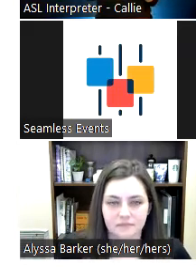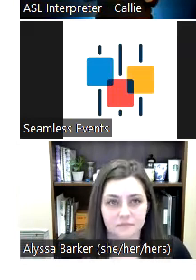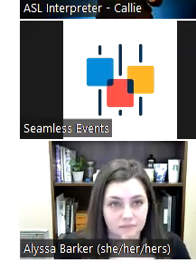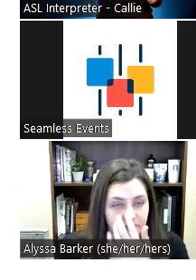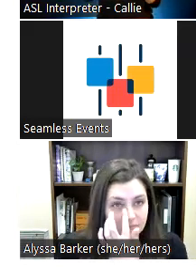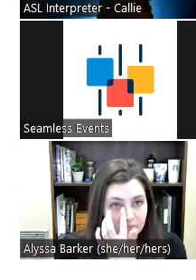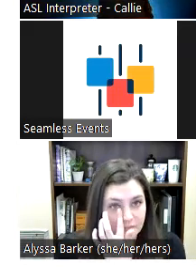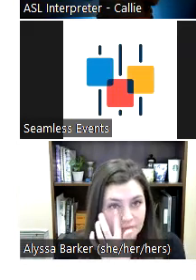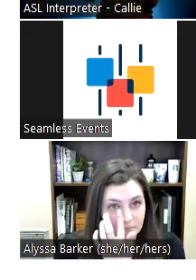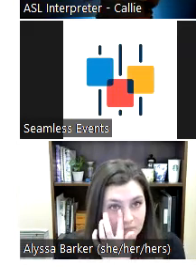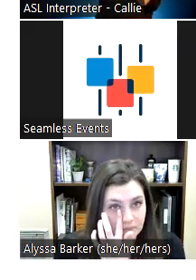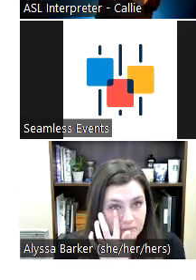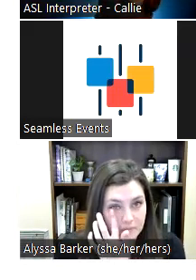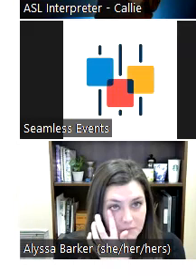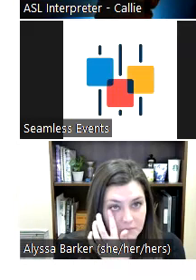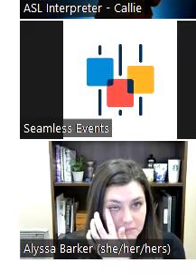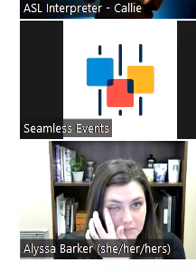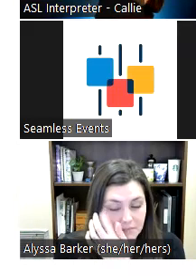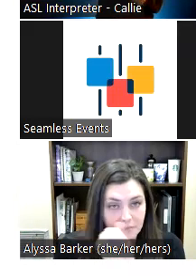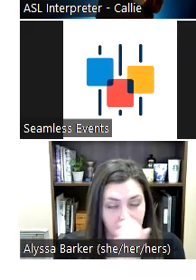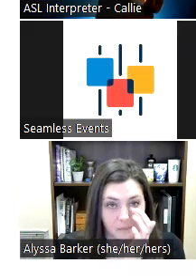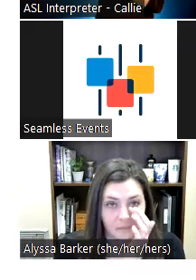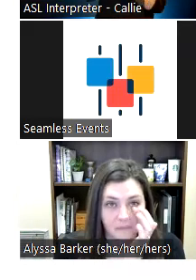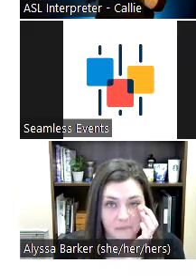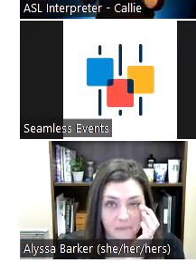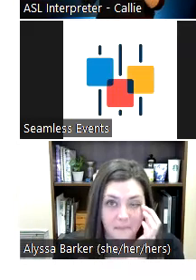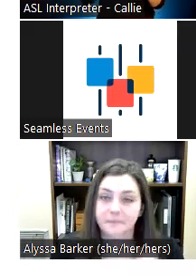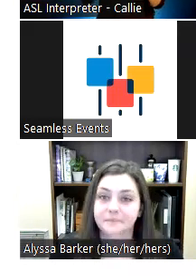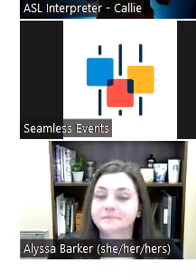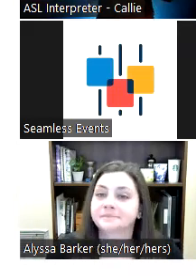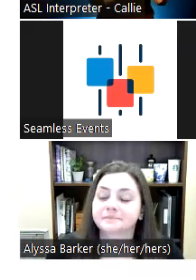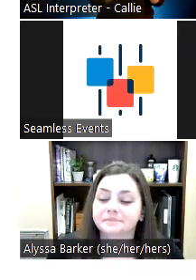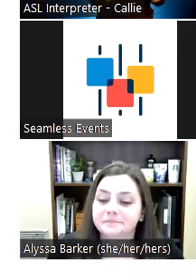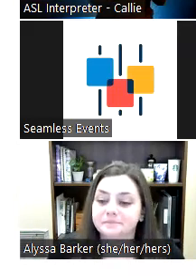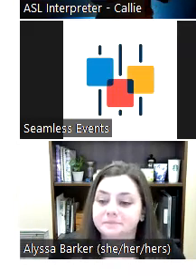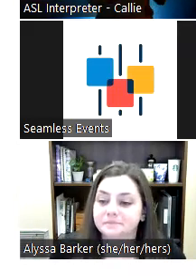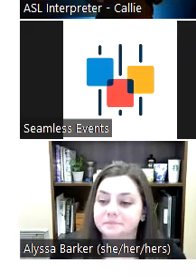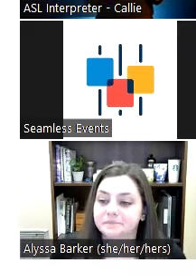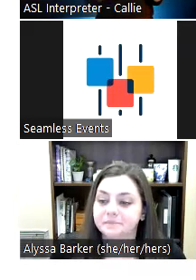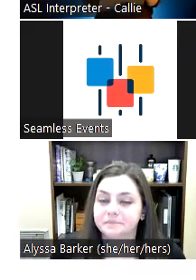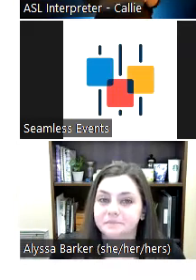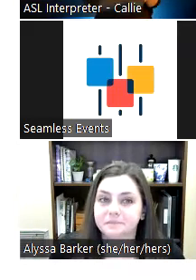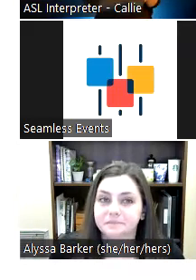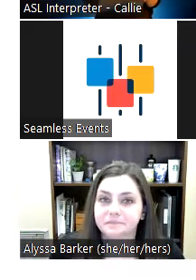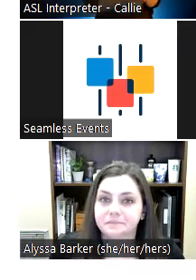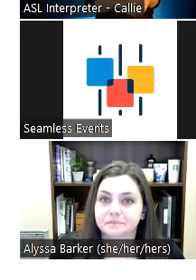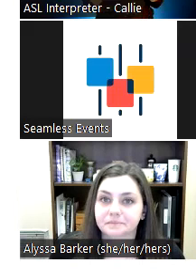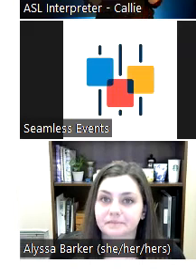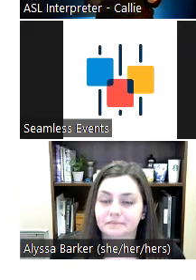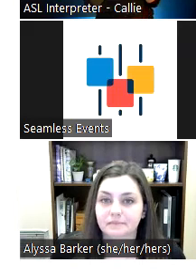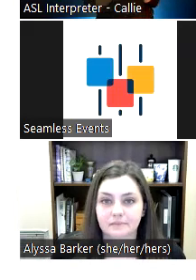give our presenters um the gist of what's going on in there um again questions will be answered um at